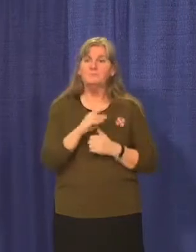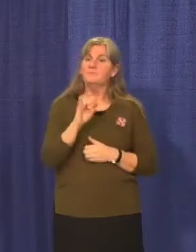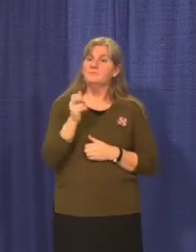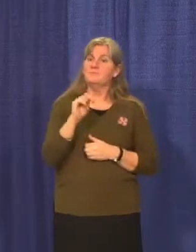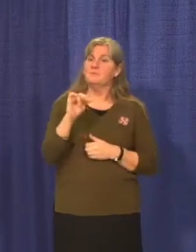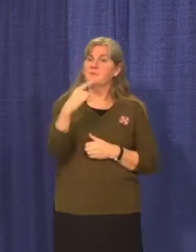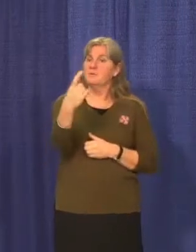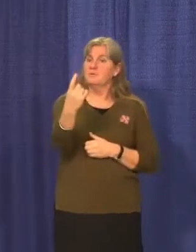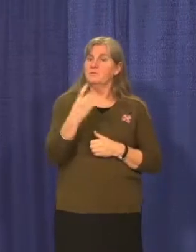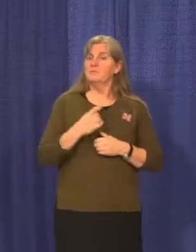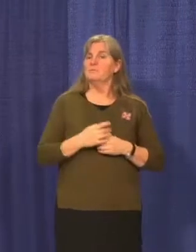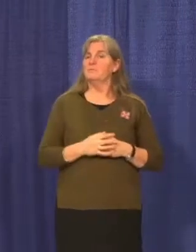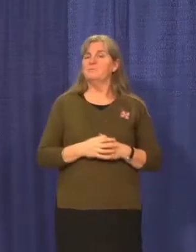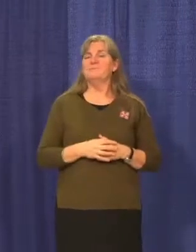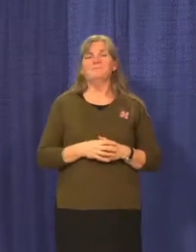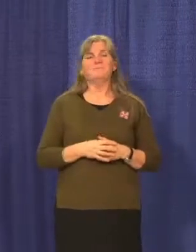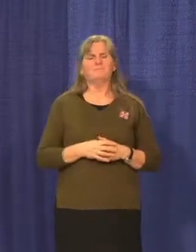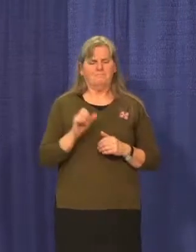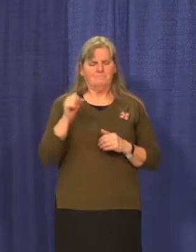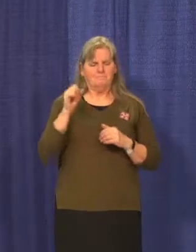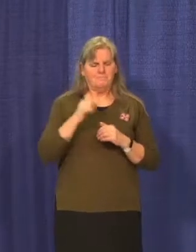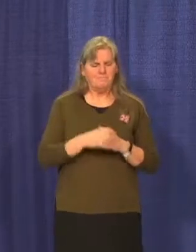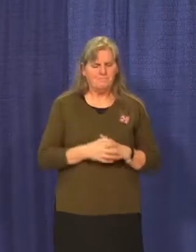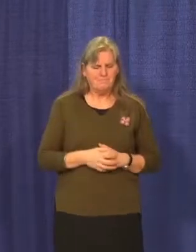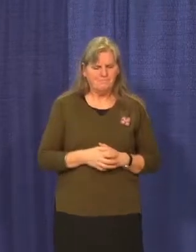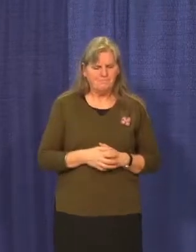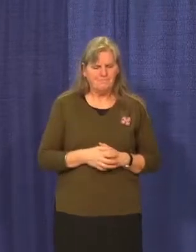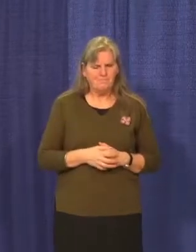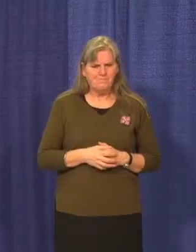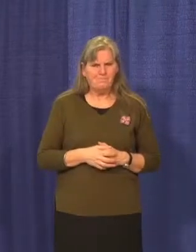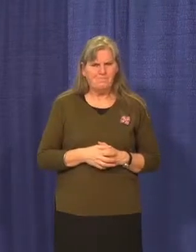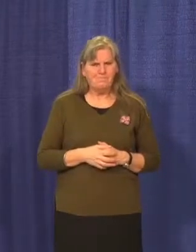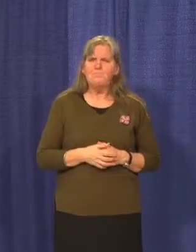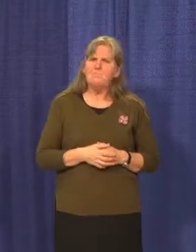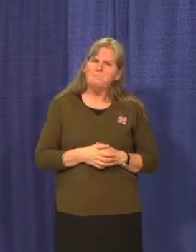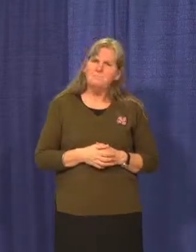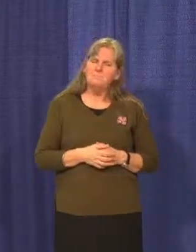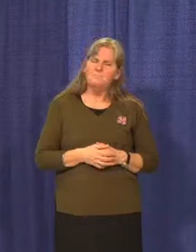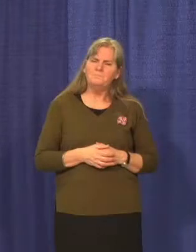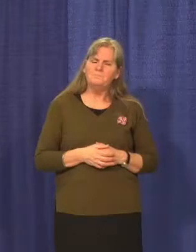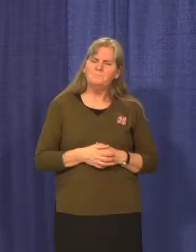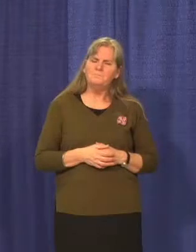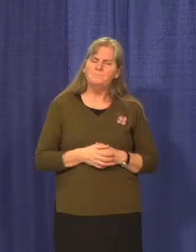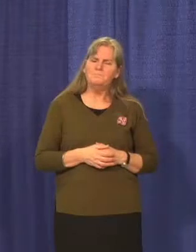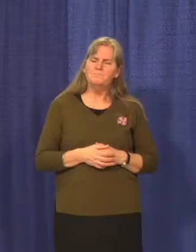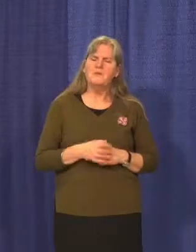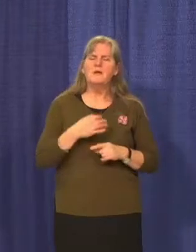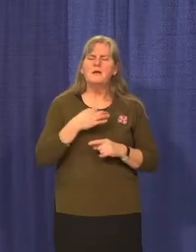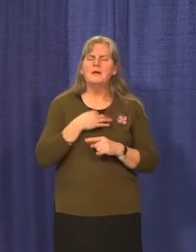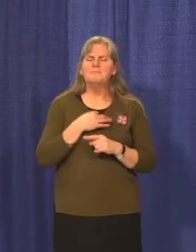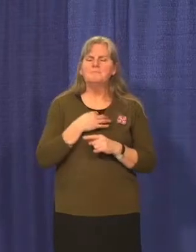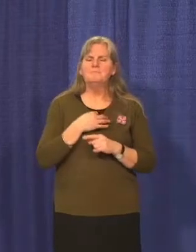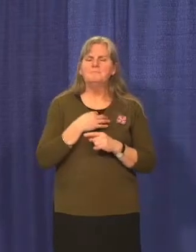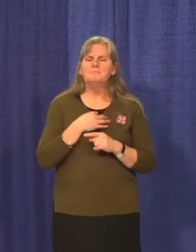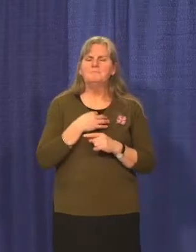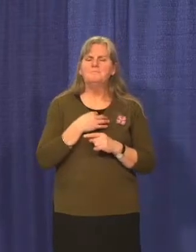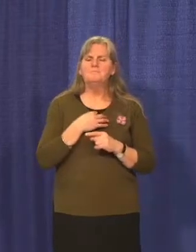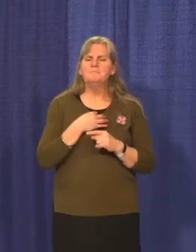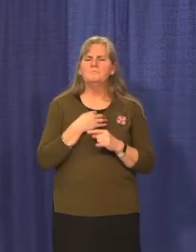John, follow-up? Reporter: I do, thank you. I am interested in knowing, what